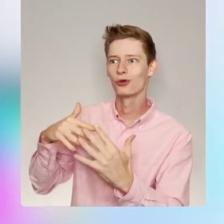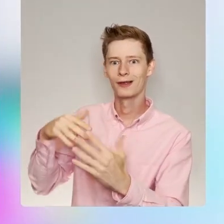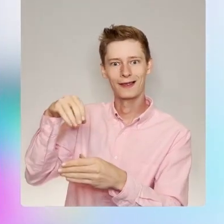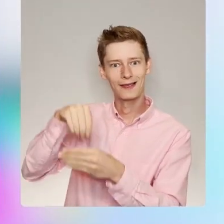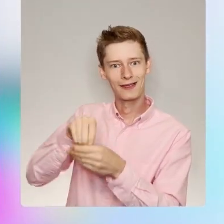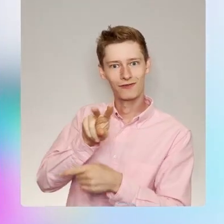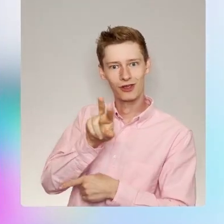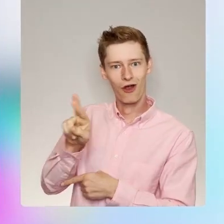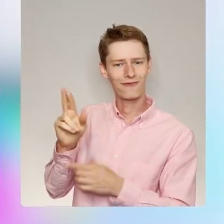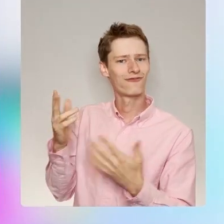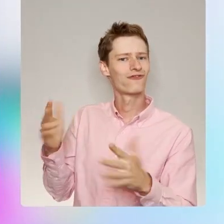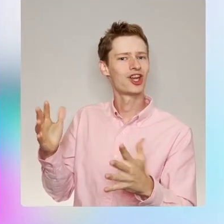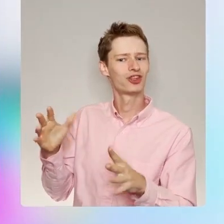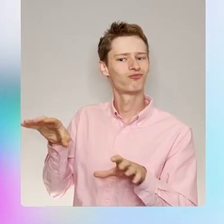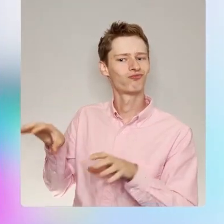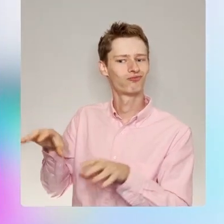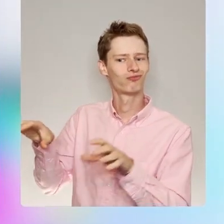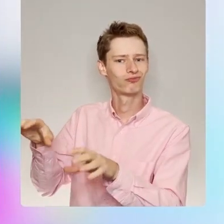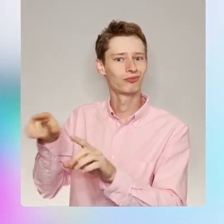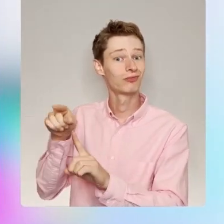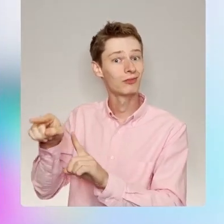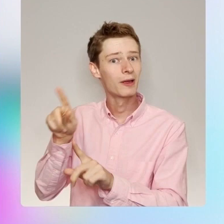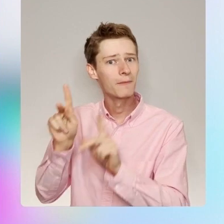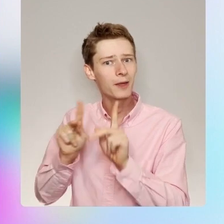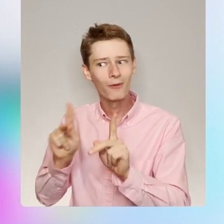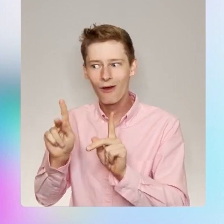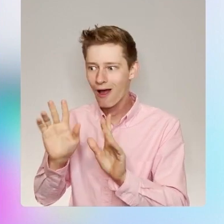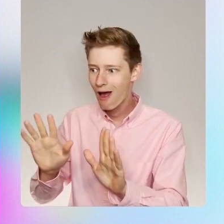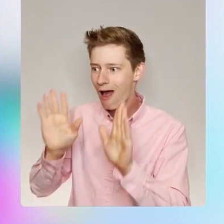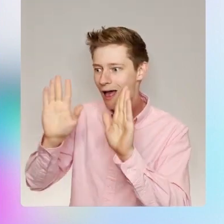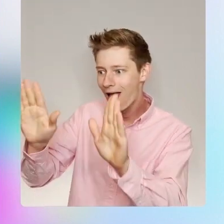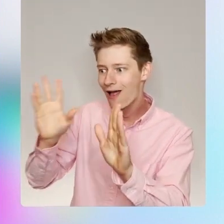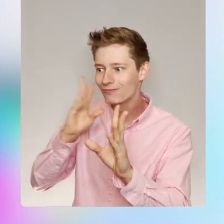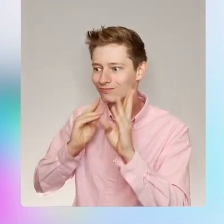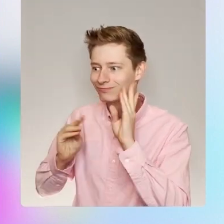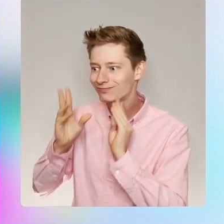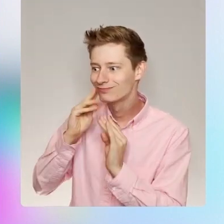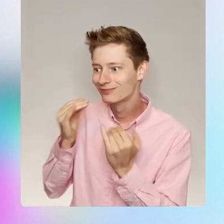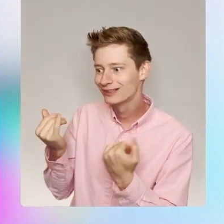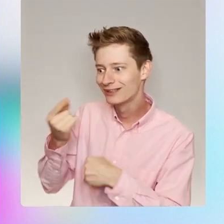but even though people are having incredible experiences getting together in VR today,